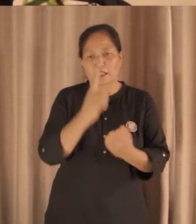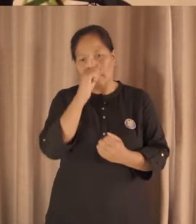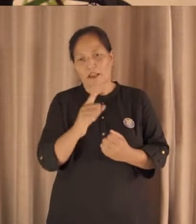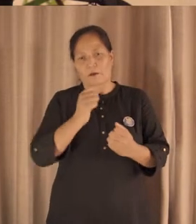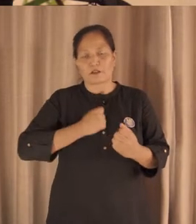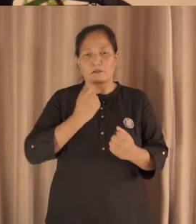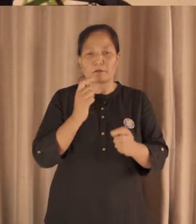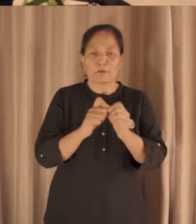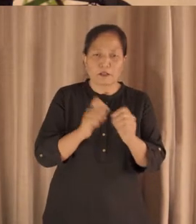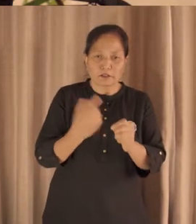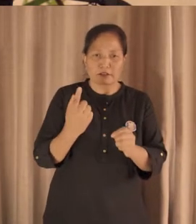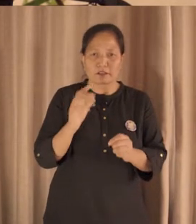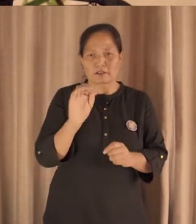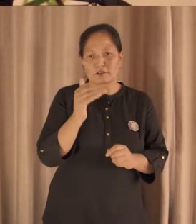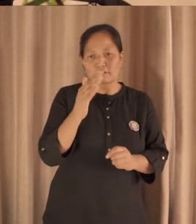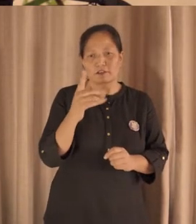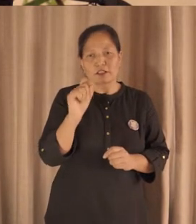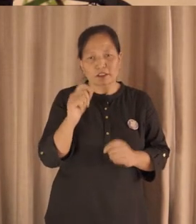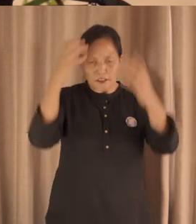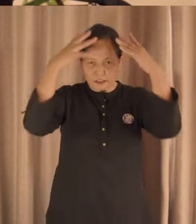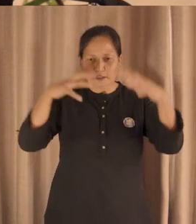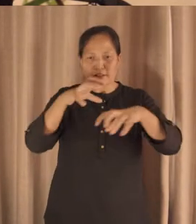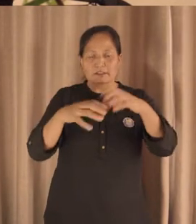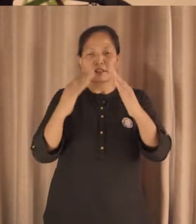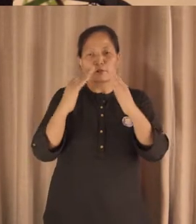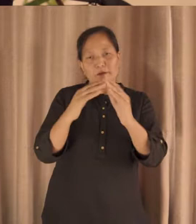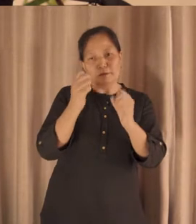not from which part of Doti are you from to a Limbu. This is how are identities are constructed.